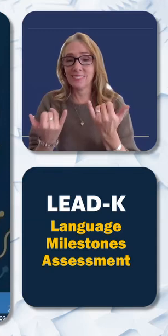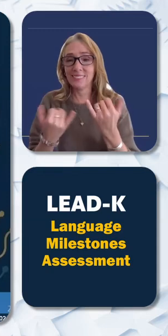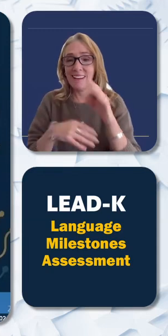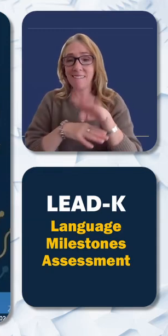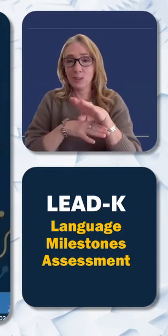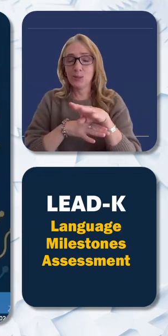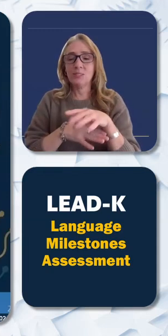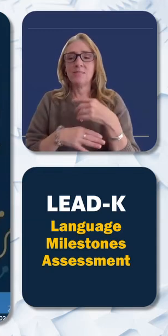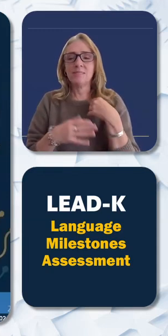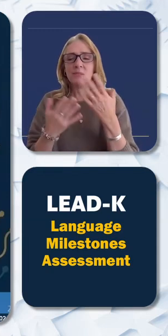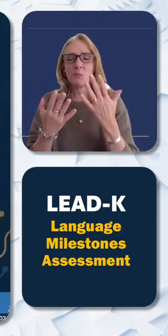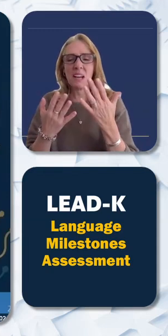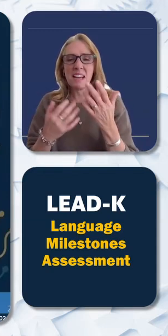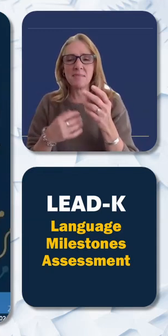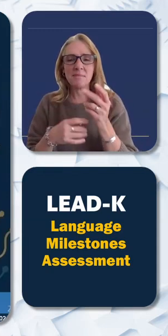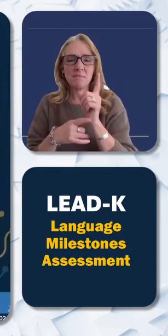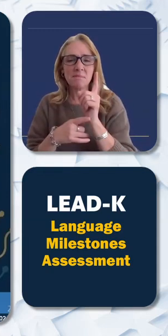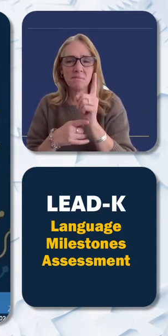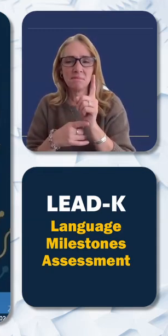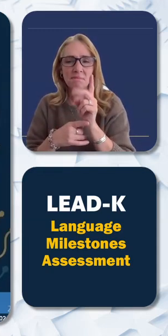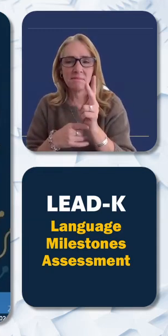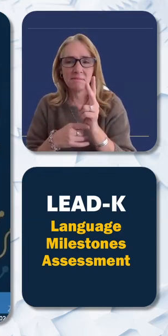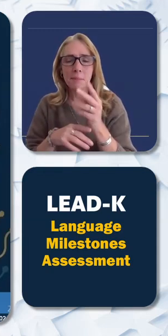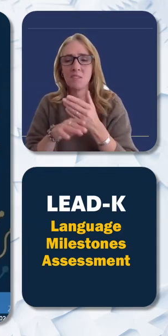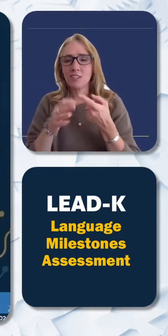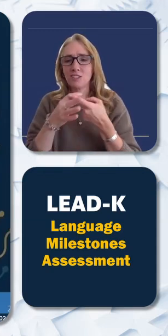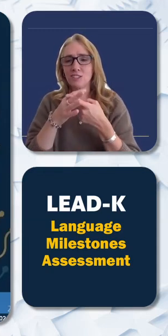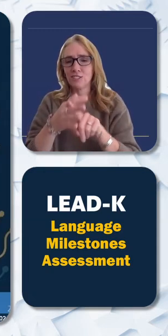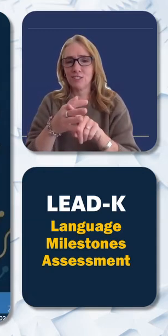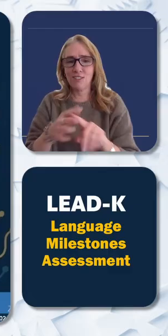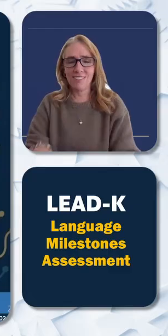We're thrilled to have you all here this afternoon.